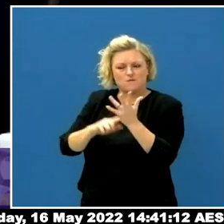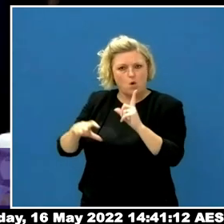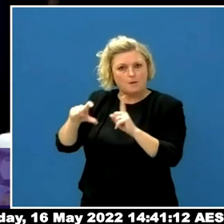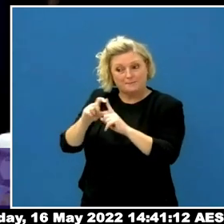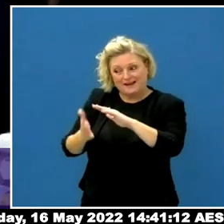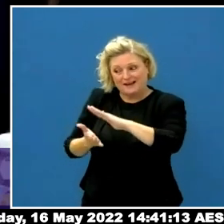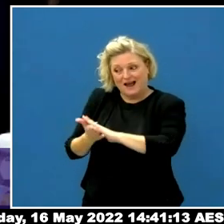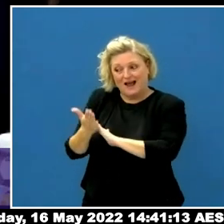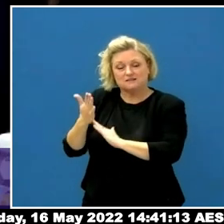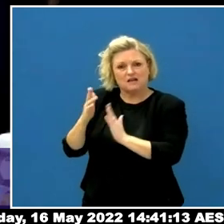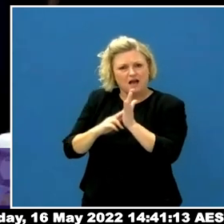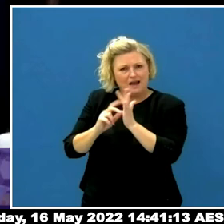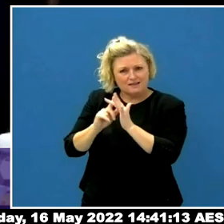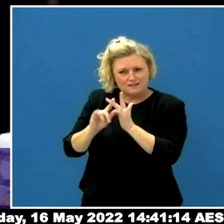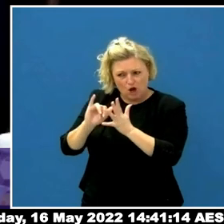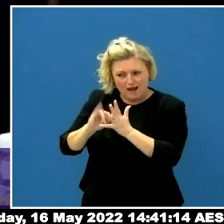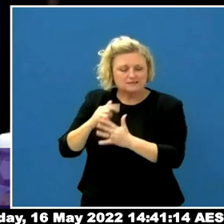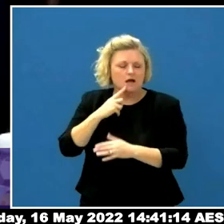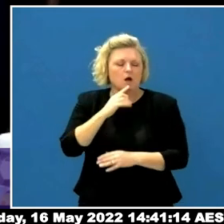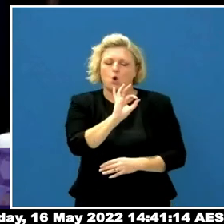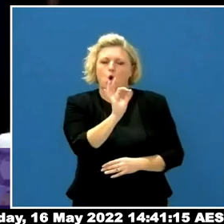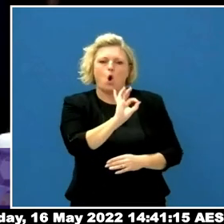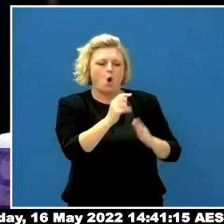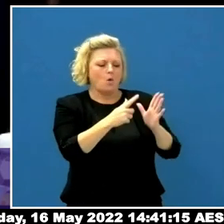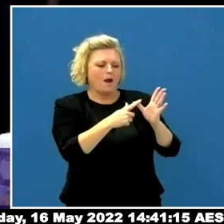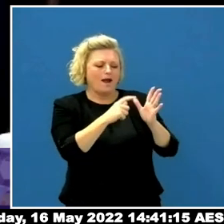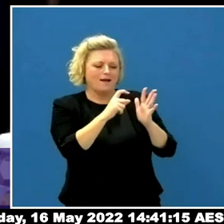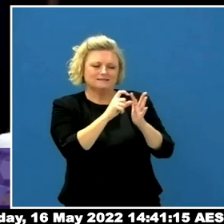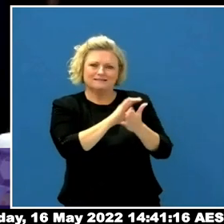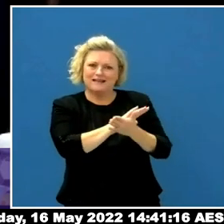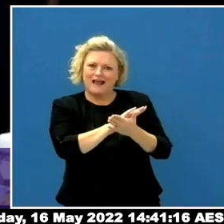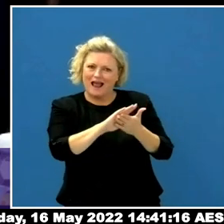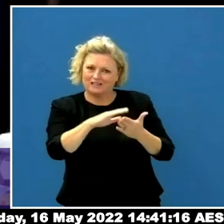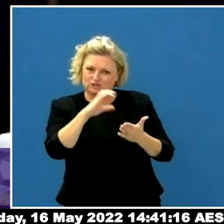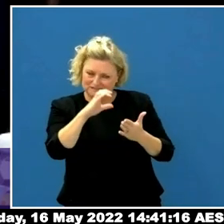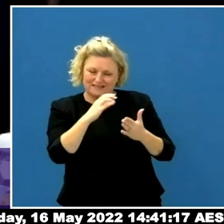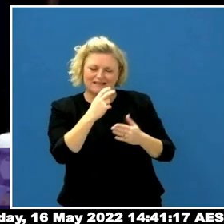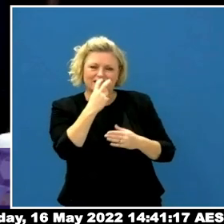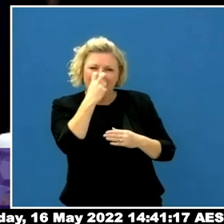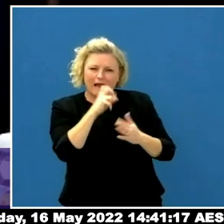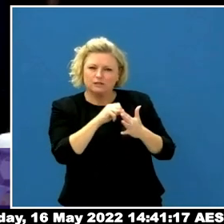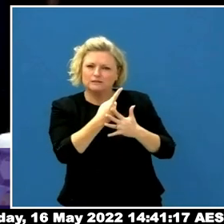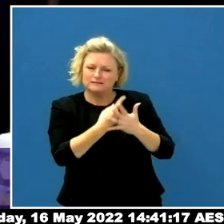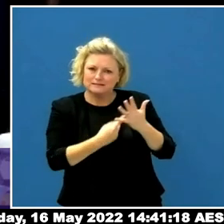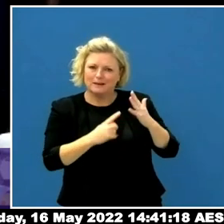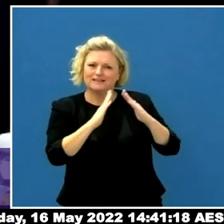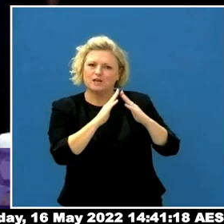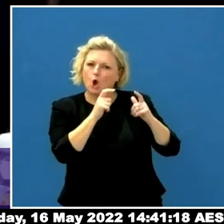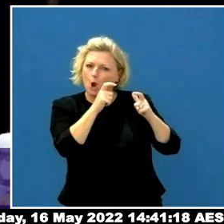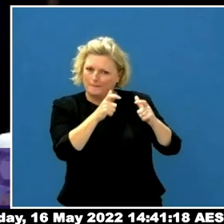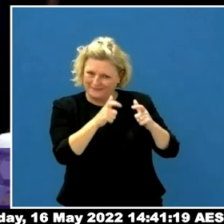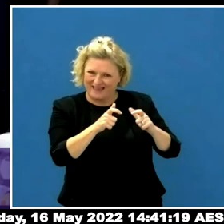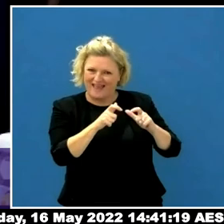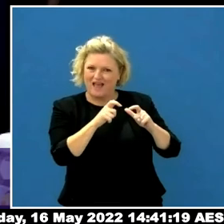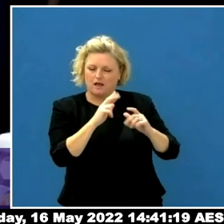And so when did he then move to having an NDIS plan. In 2016.